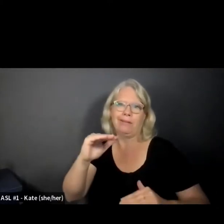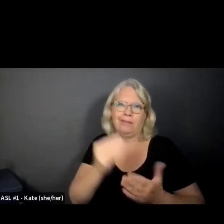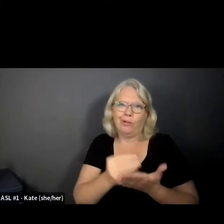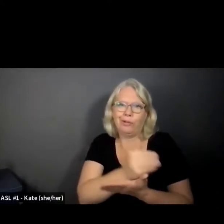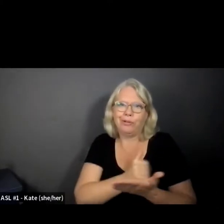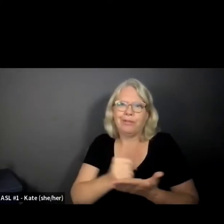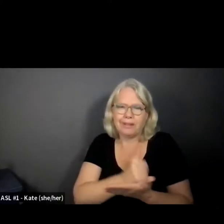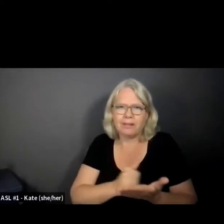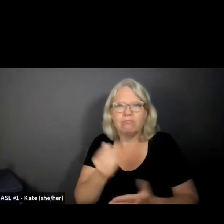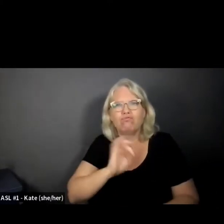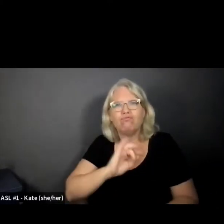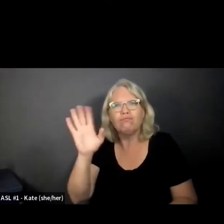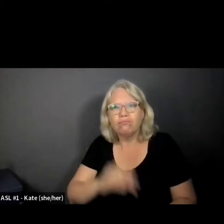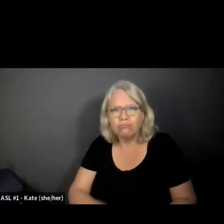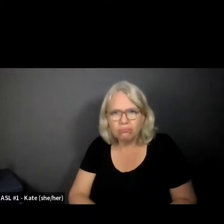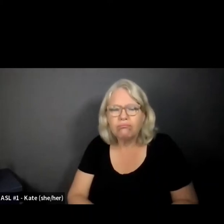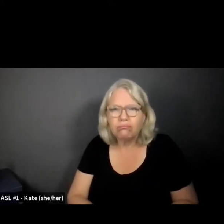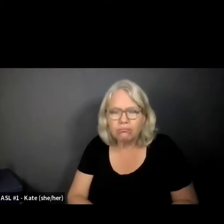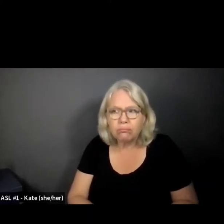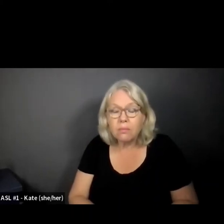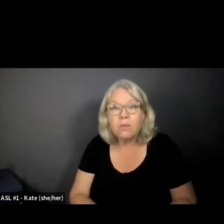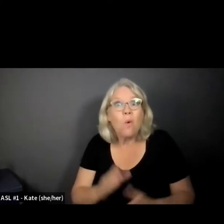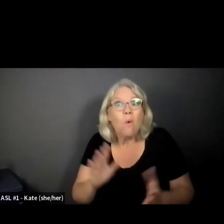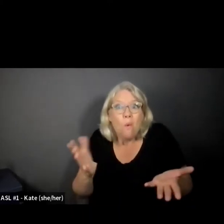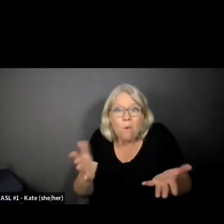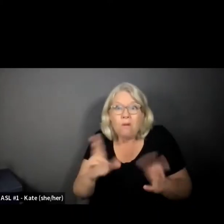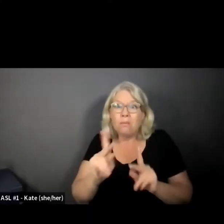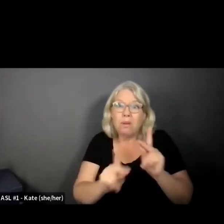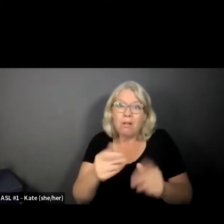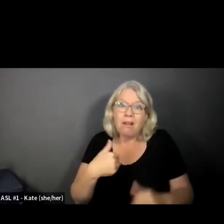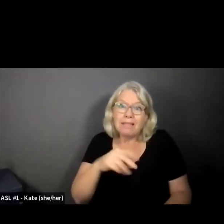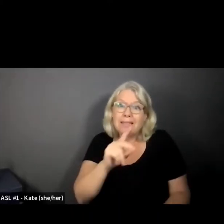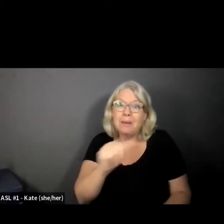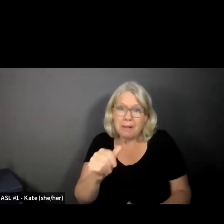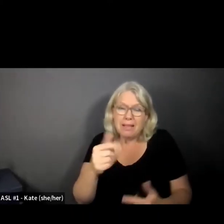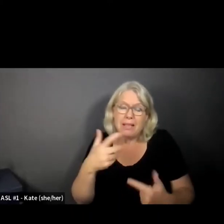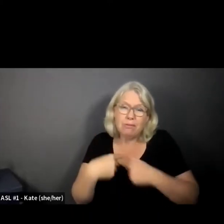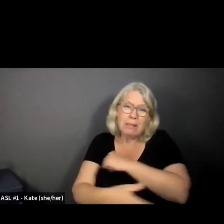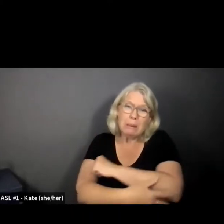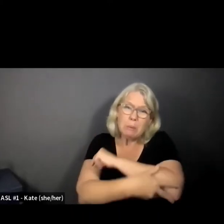ACCORDINGLY PEOPLE LIVING WITH DISABILITIES ARE THE POOREST AMONG THE POOR IN CANADA.